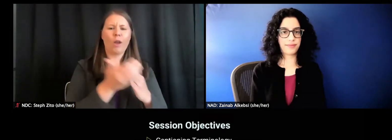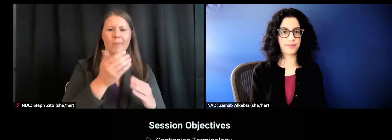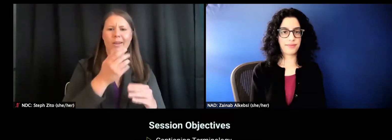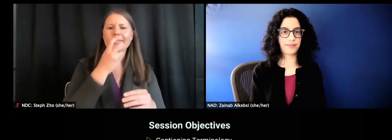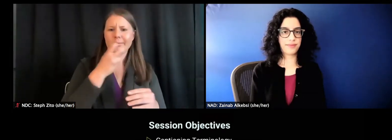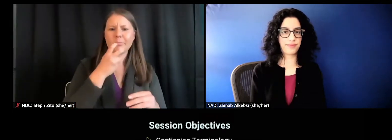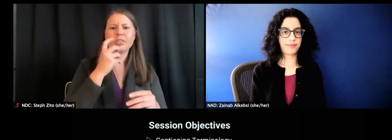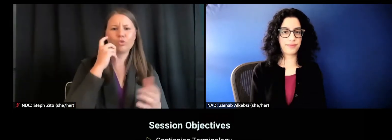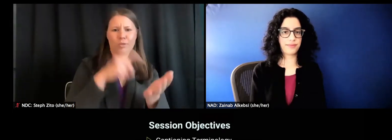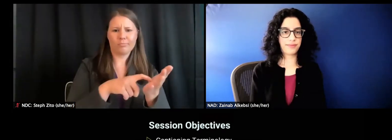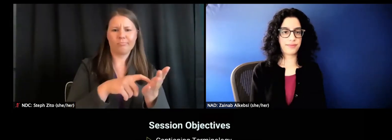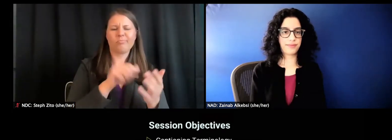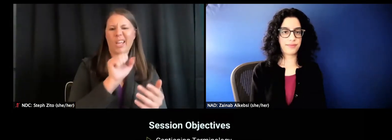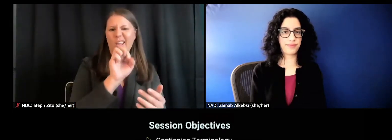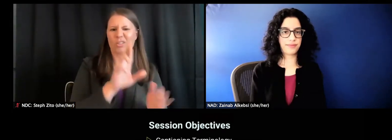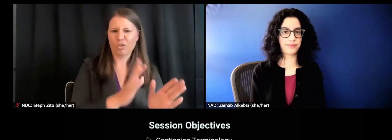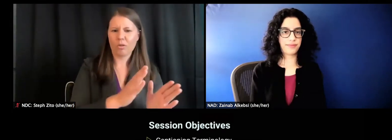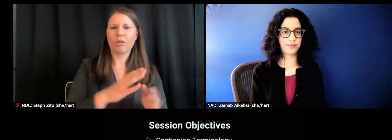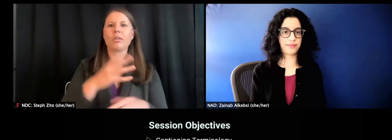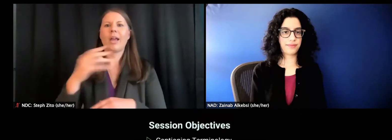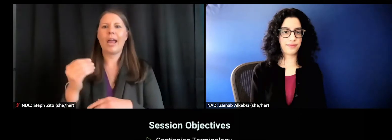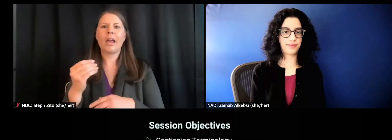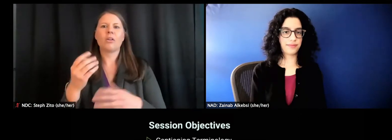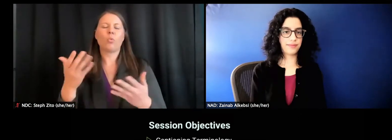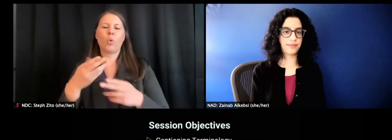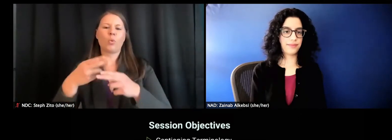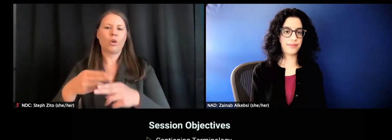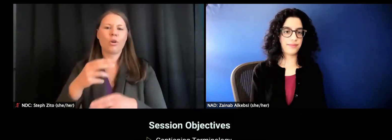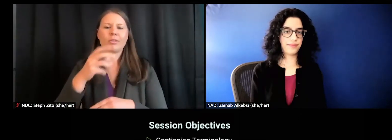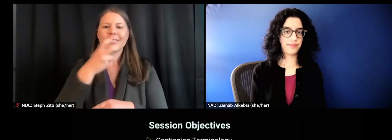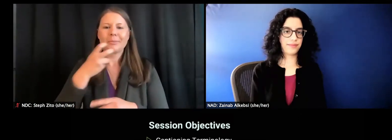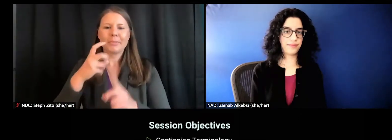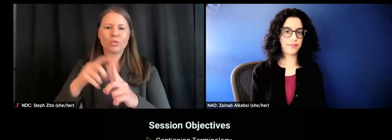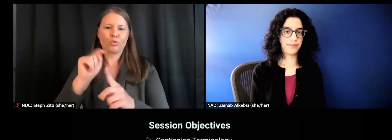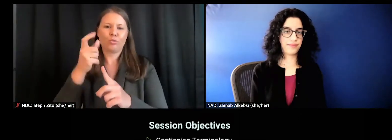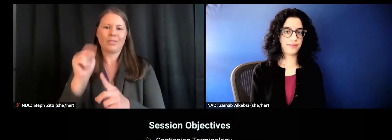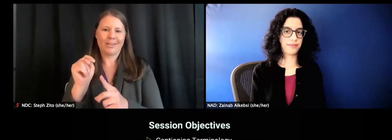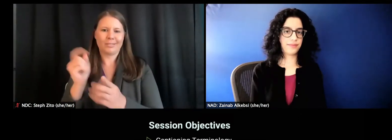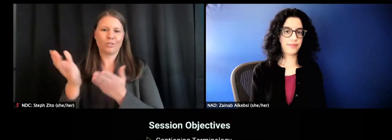Recognition technology and human STTS speech